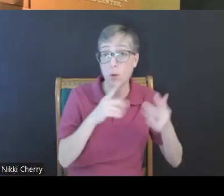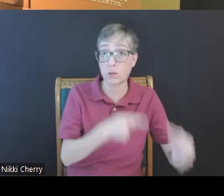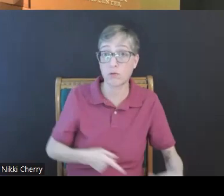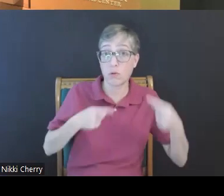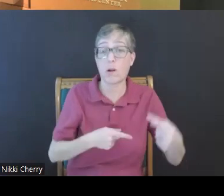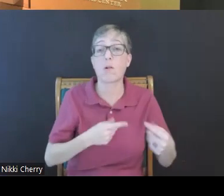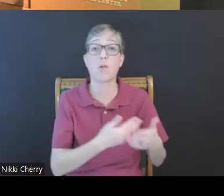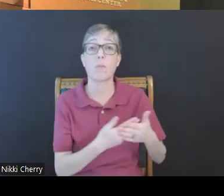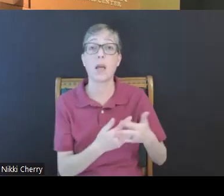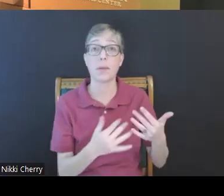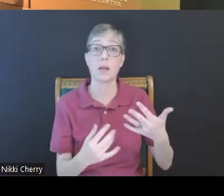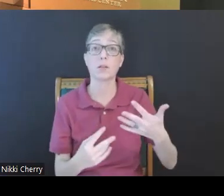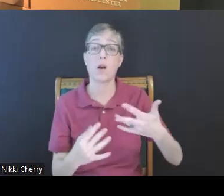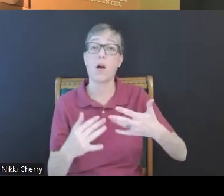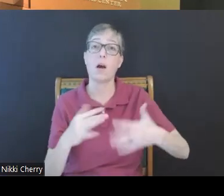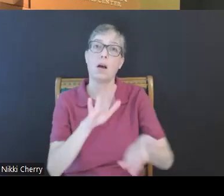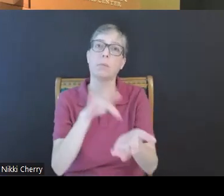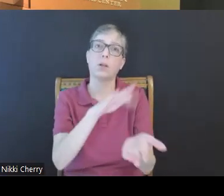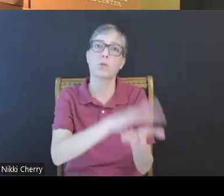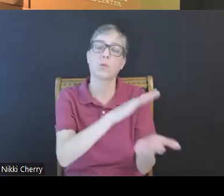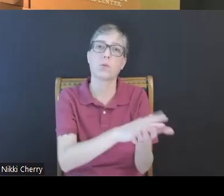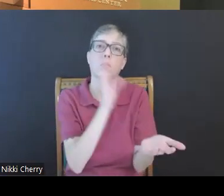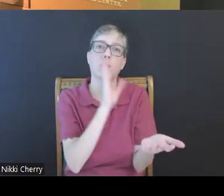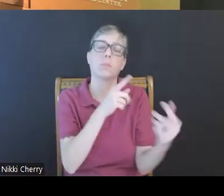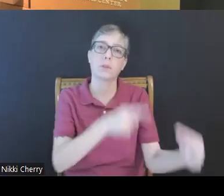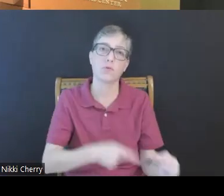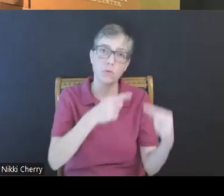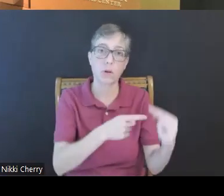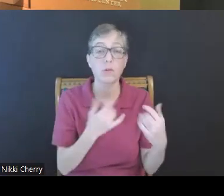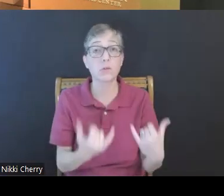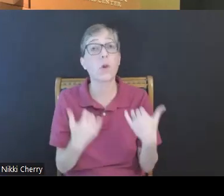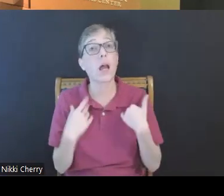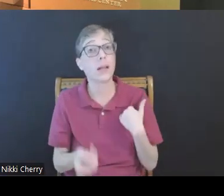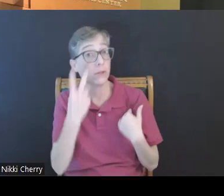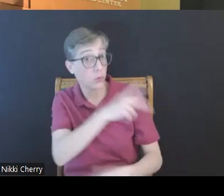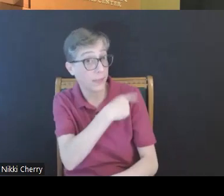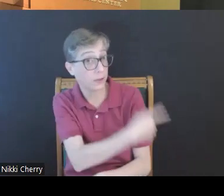to be struggling and now you have two patients it's a bad situation uh and she looked at me